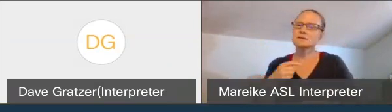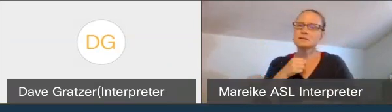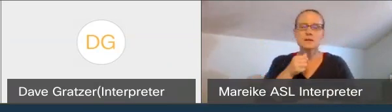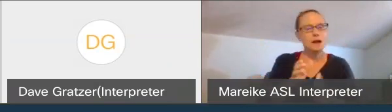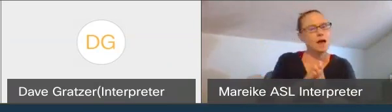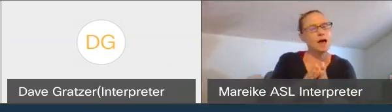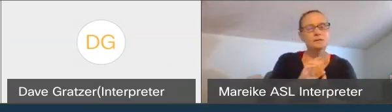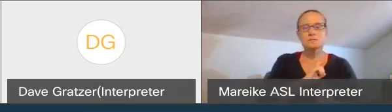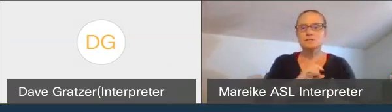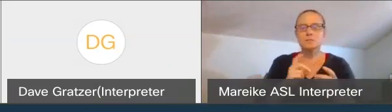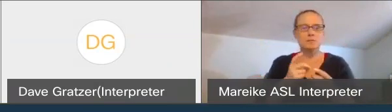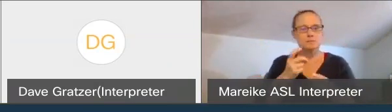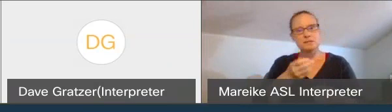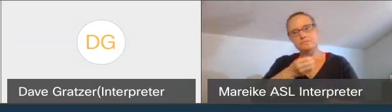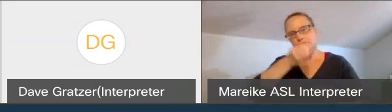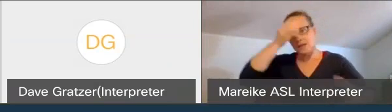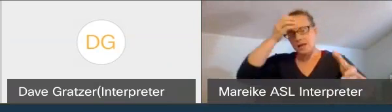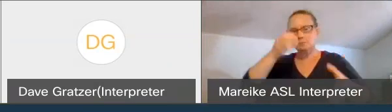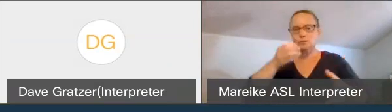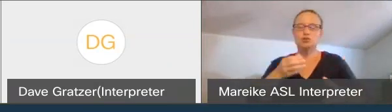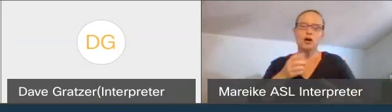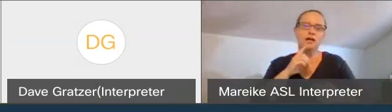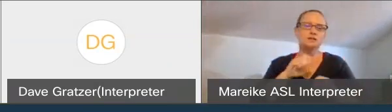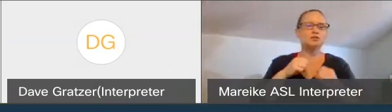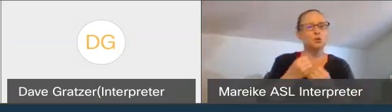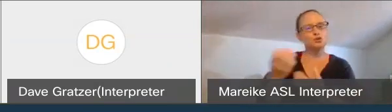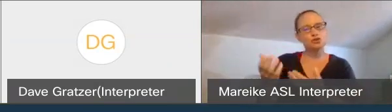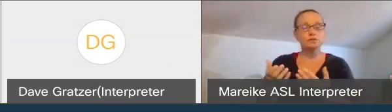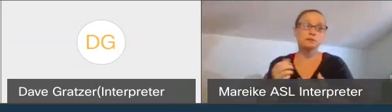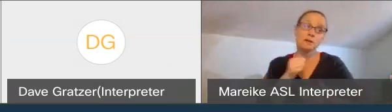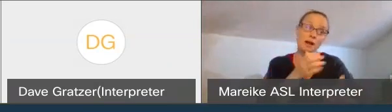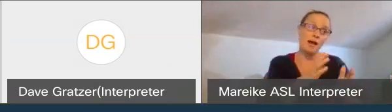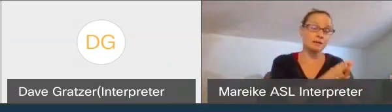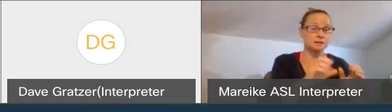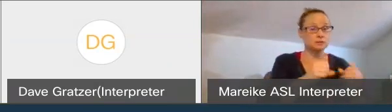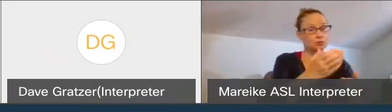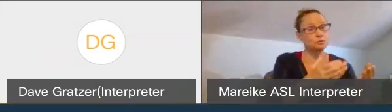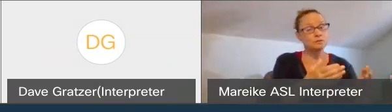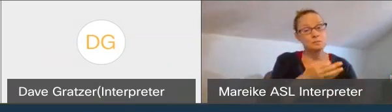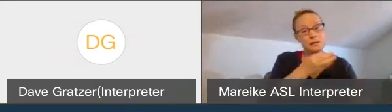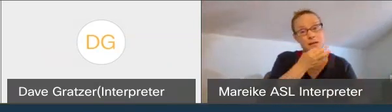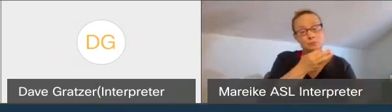to be experts on social services, just as we're not asking the social services to be experts on the law. We're just simply asking for each partner